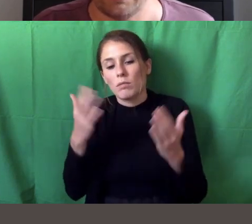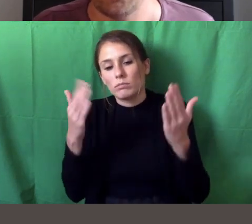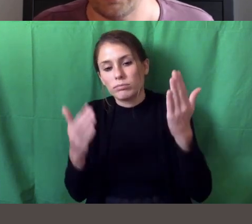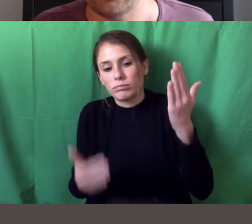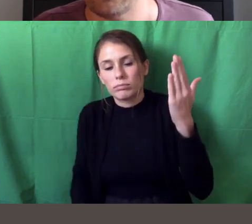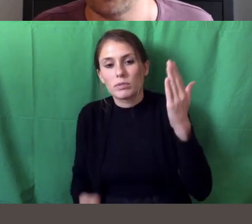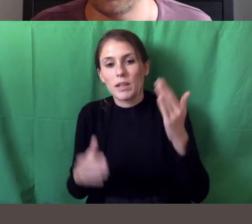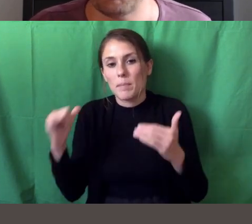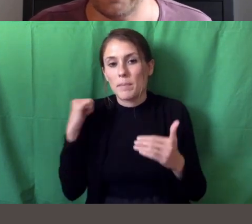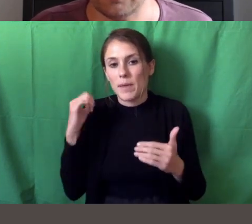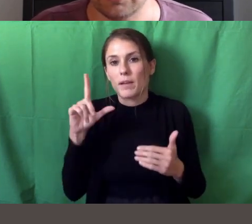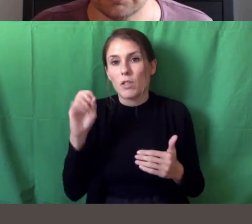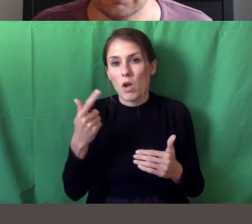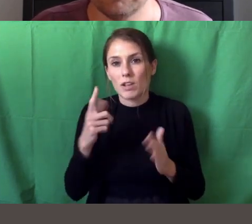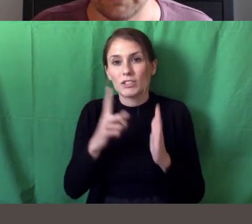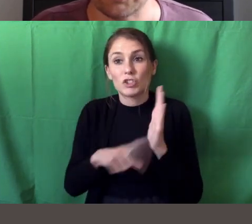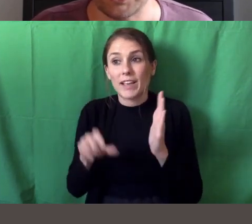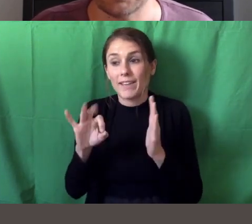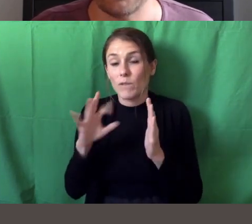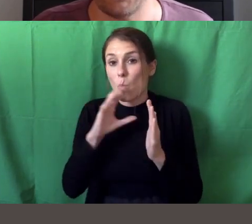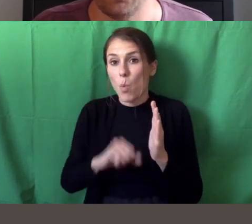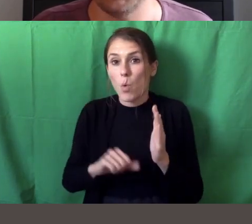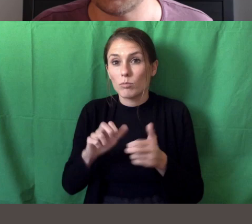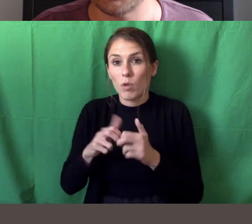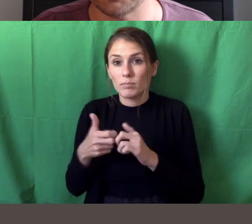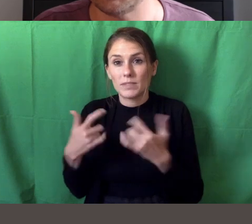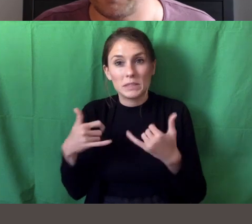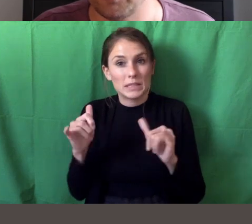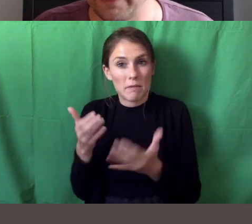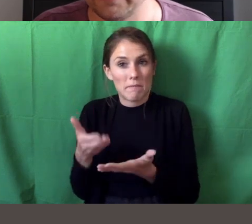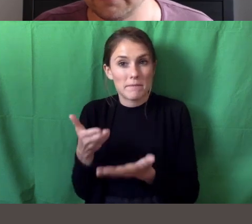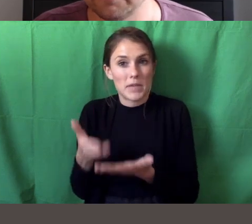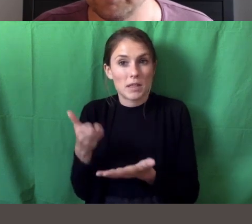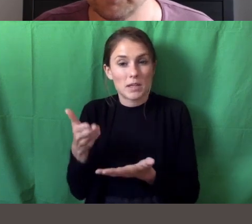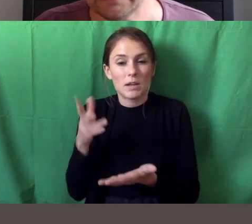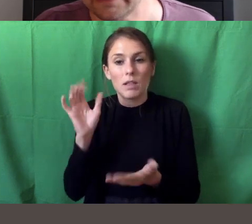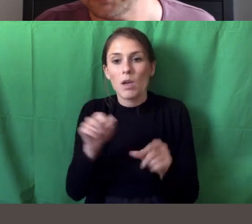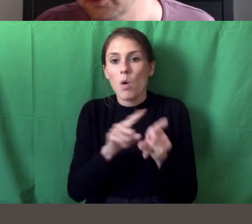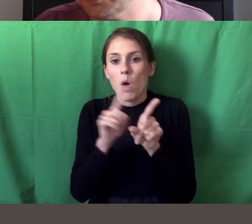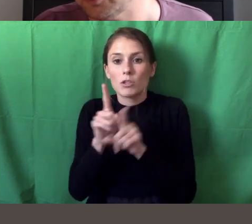new questions and issues. I went through the backlog and checked whether old issues are